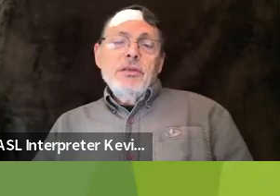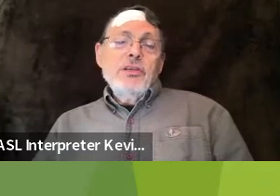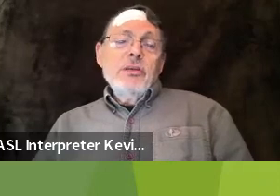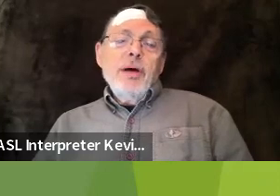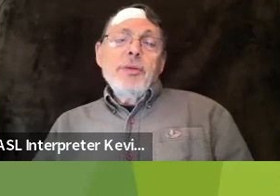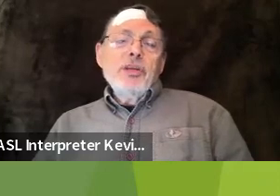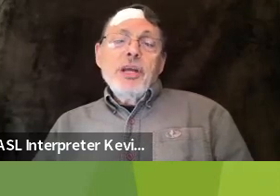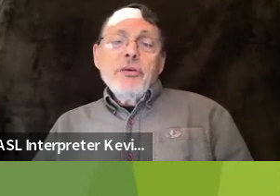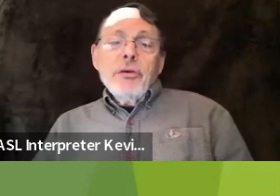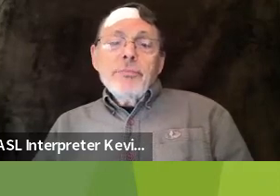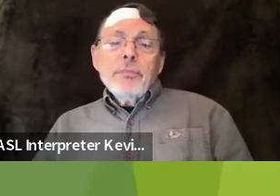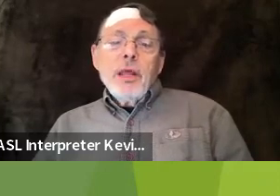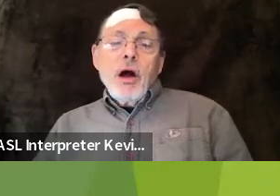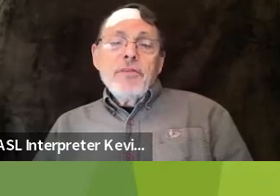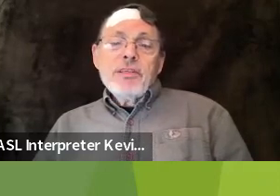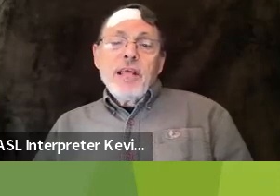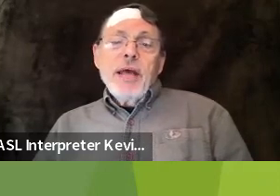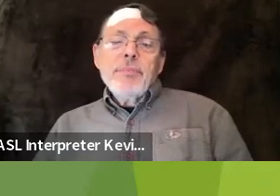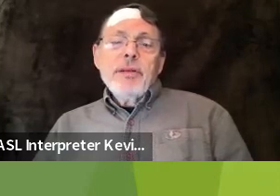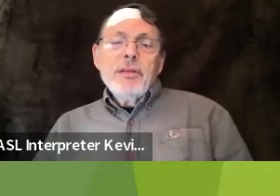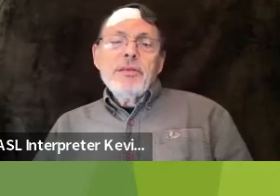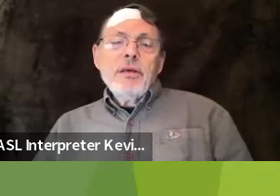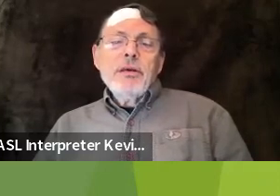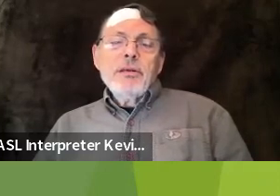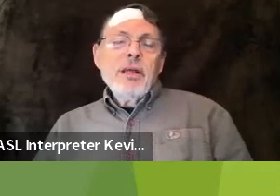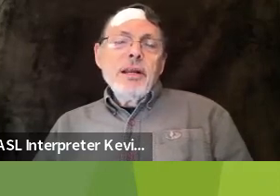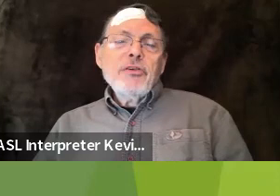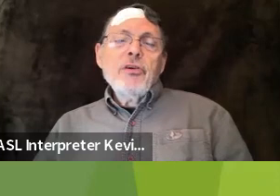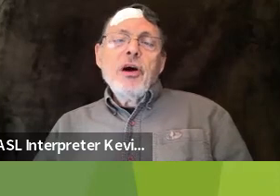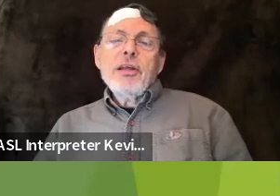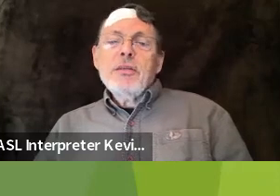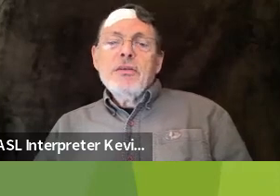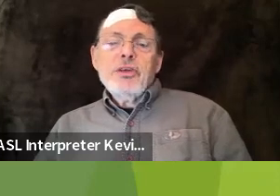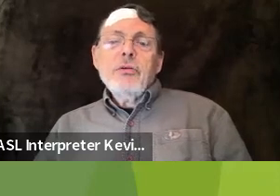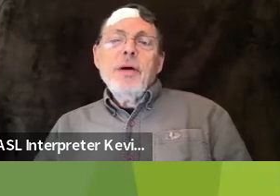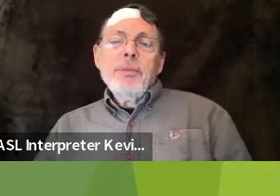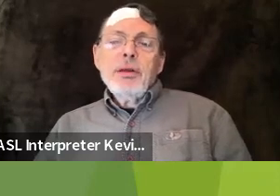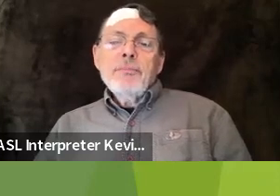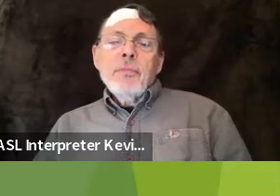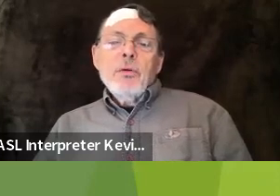Is it just the public in general? Often it's that. But it's an internal audience of the general public.